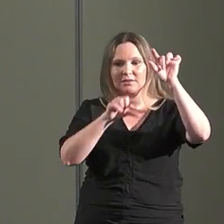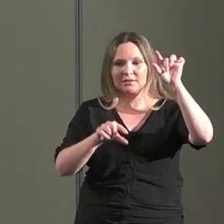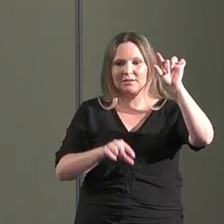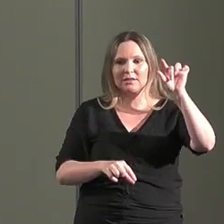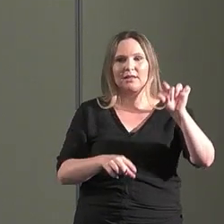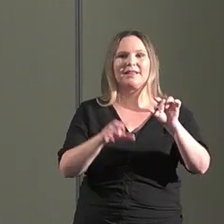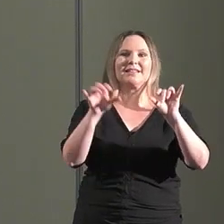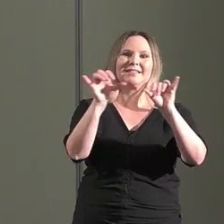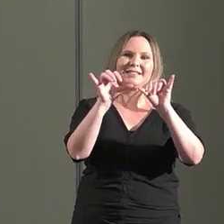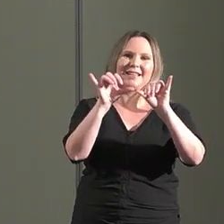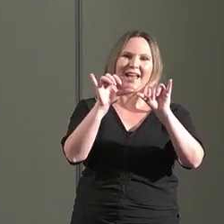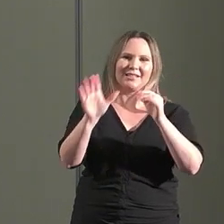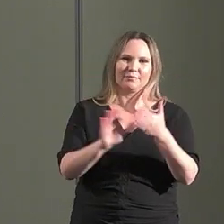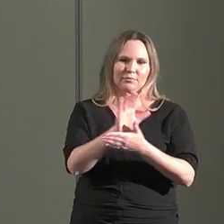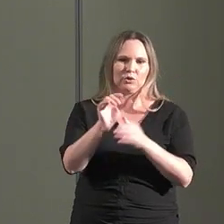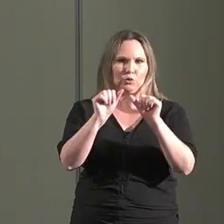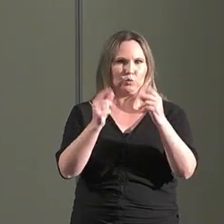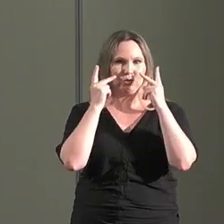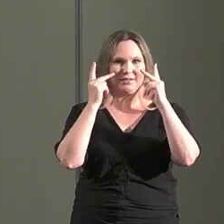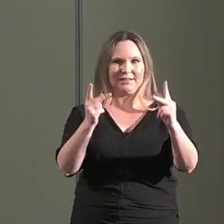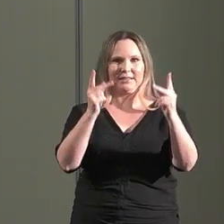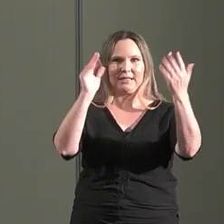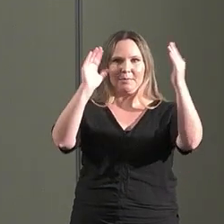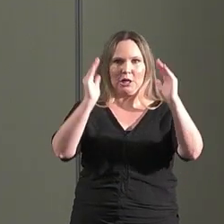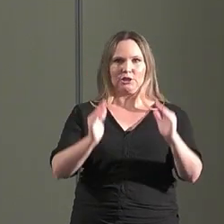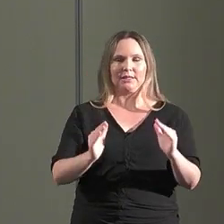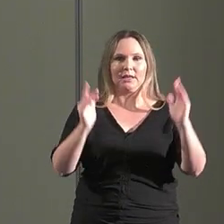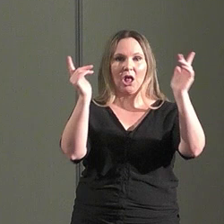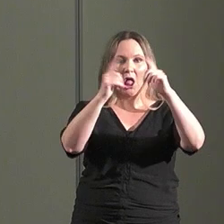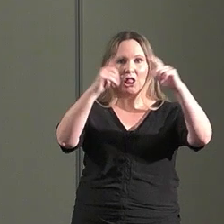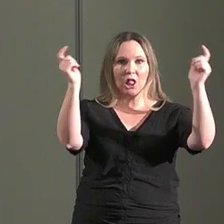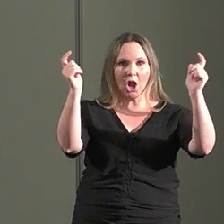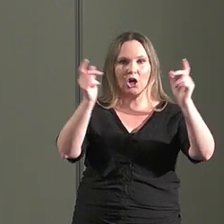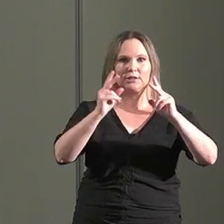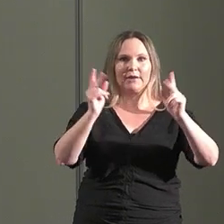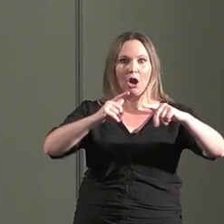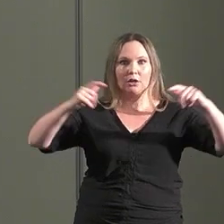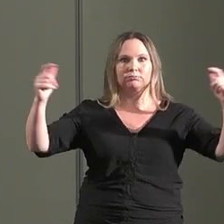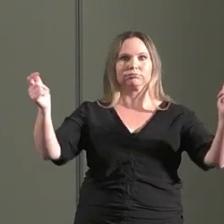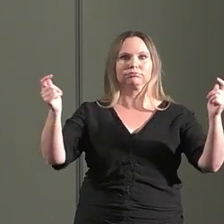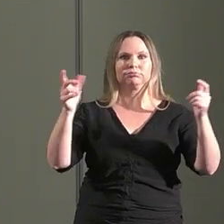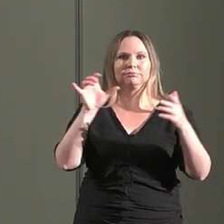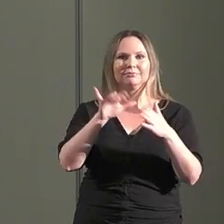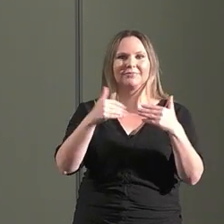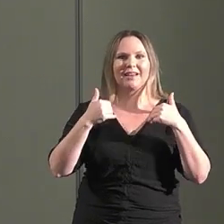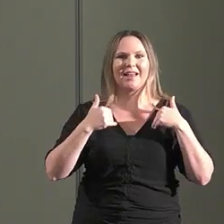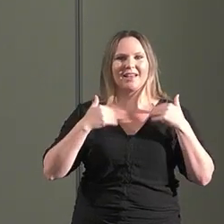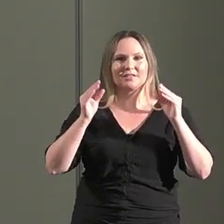You could see the comparison large or very large. Has a higher bar.